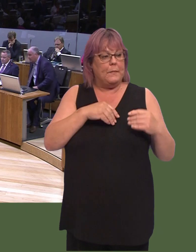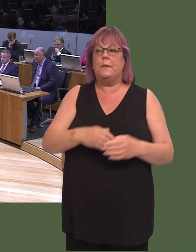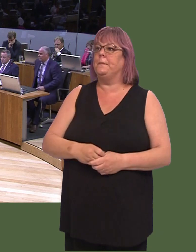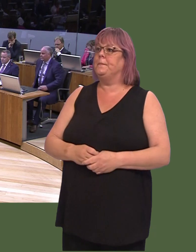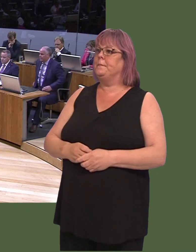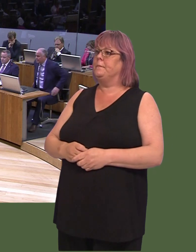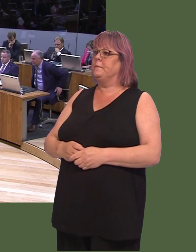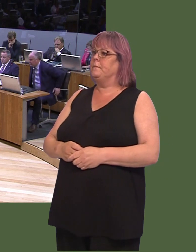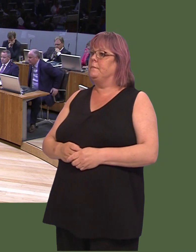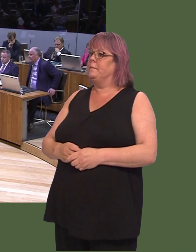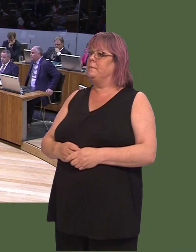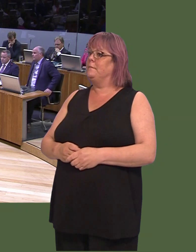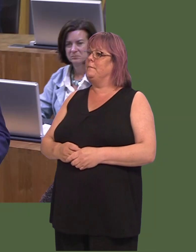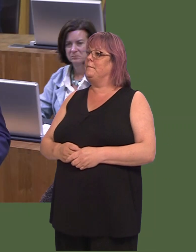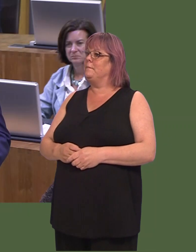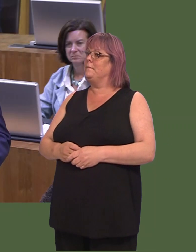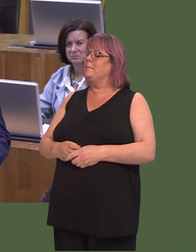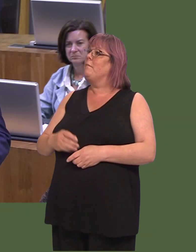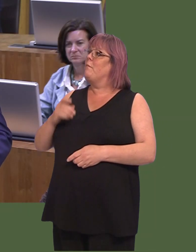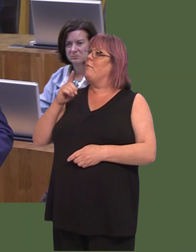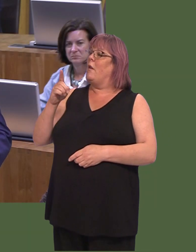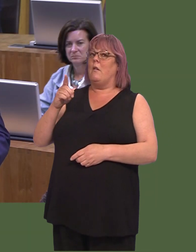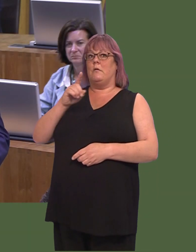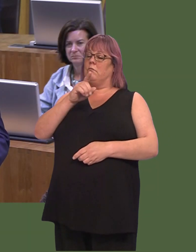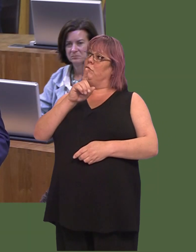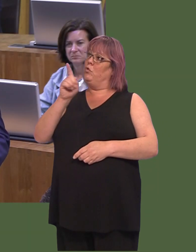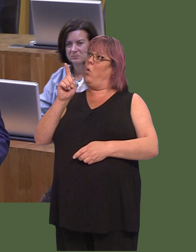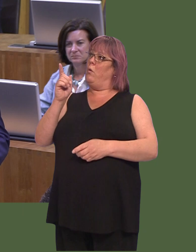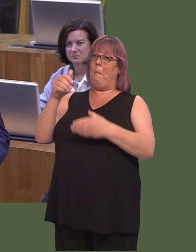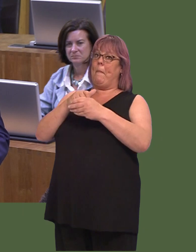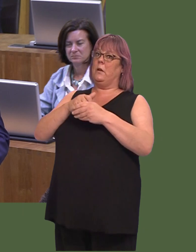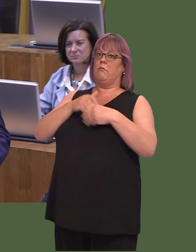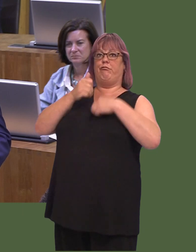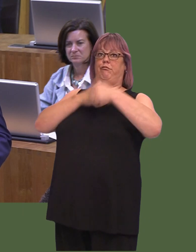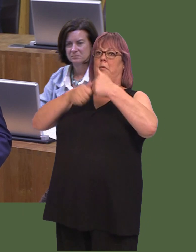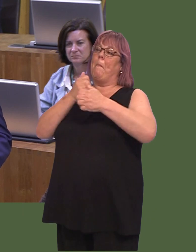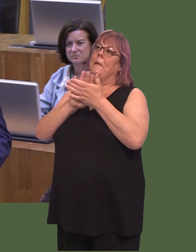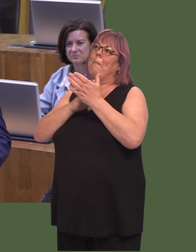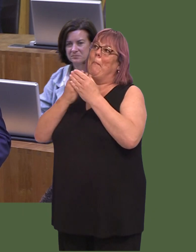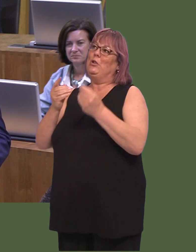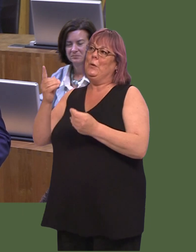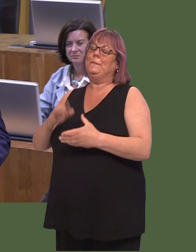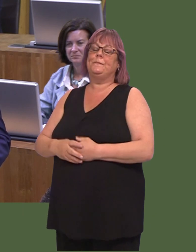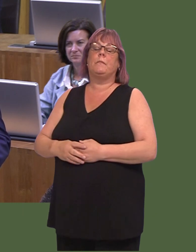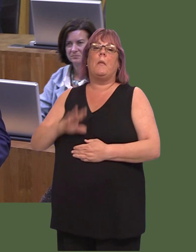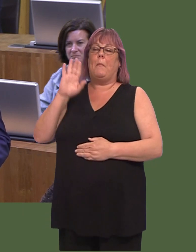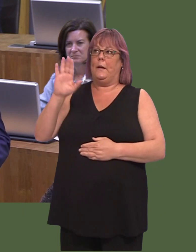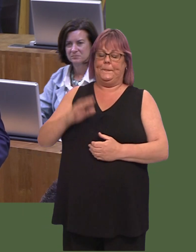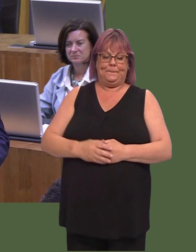Carwyn Jones AM: First of all, the reception he had there from his own benches was substantial, and it shows they miss him already, I suspect, but secondly, he raises an important point.